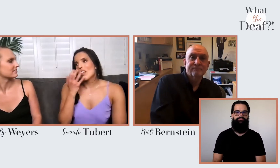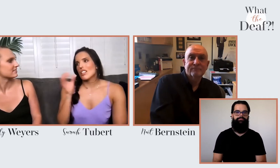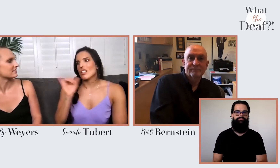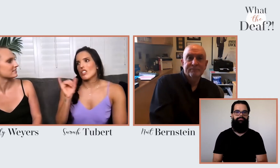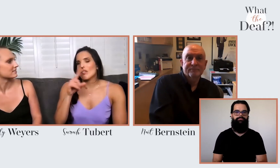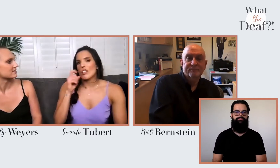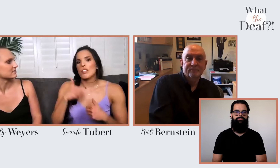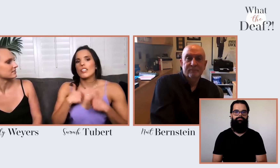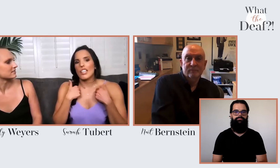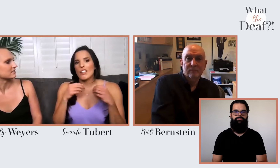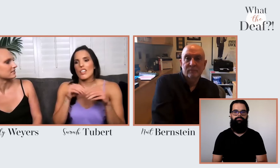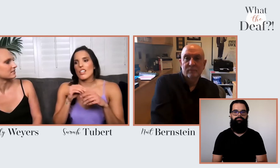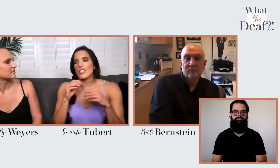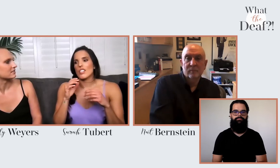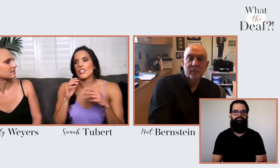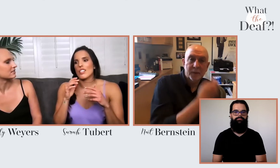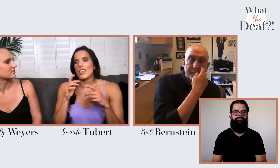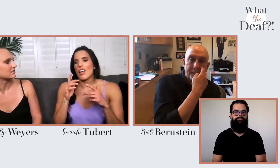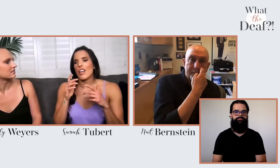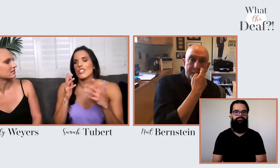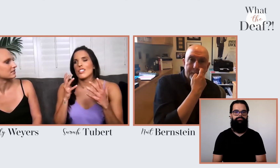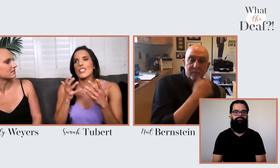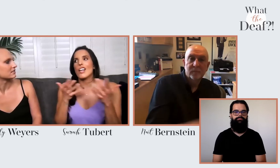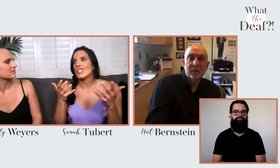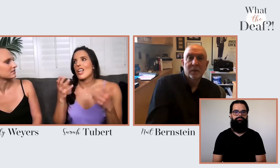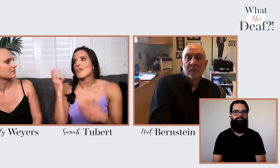And it's amazing too, because we live in such a beautiful,